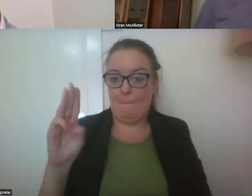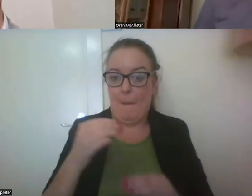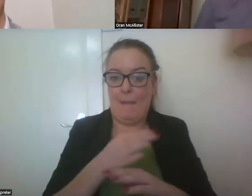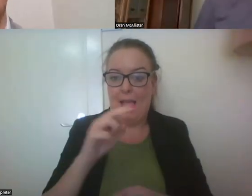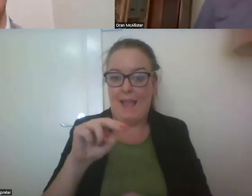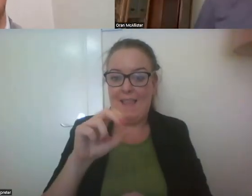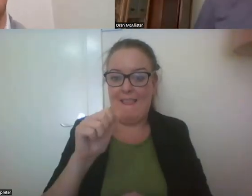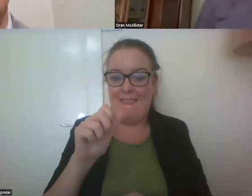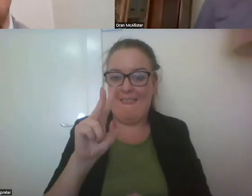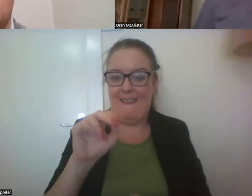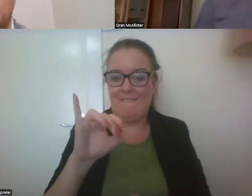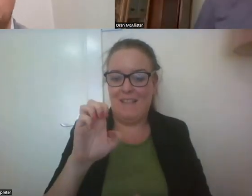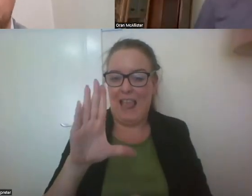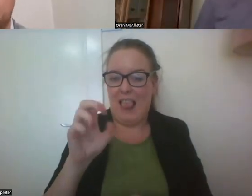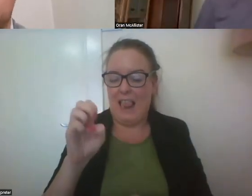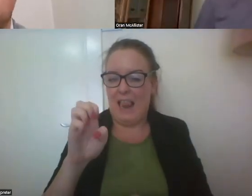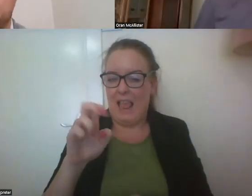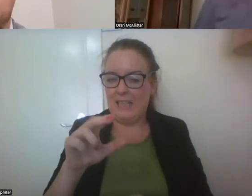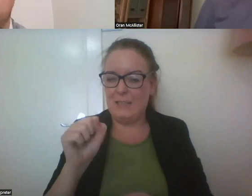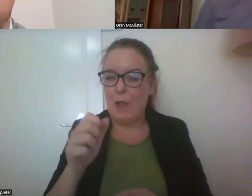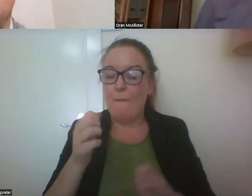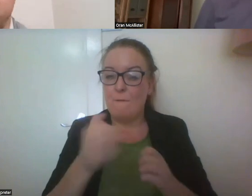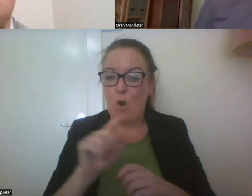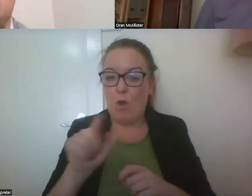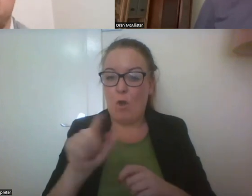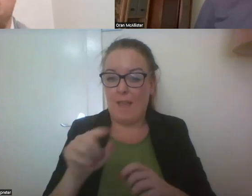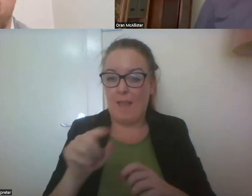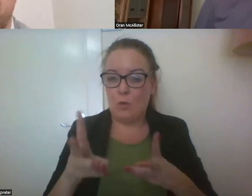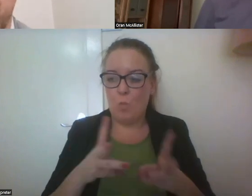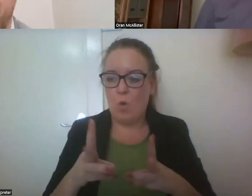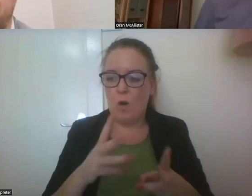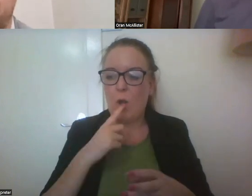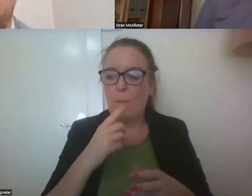"However, if we use NaviLenses but gallery visitors don't have the app,